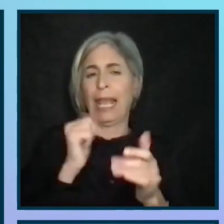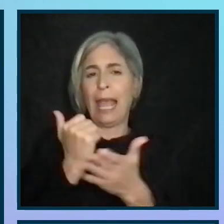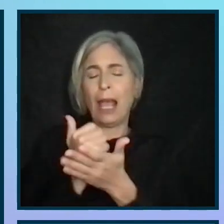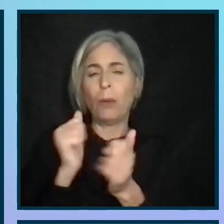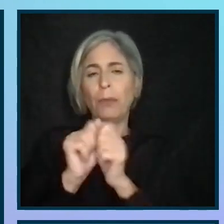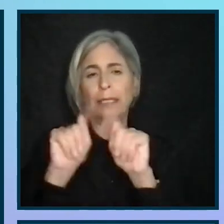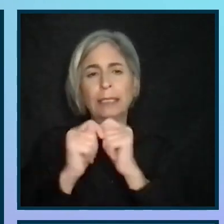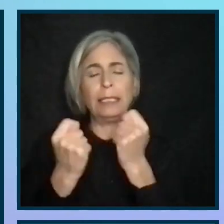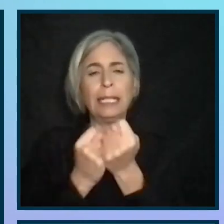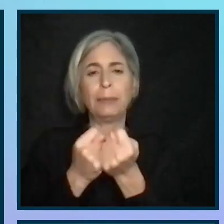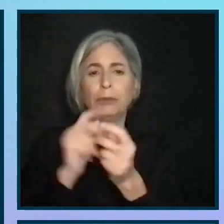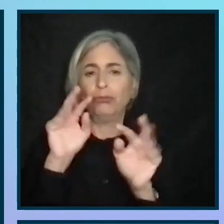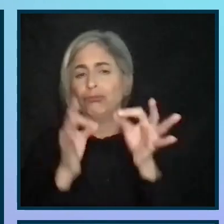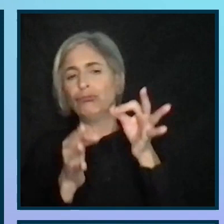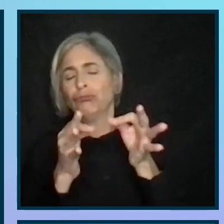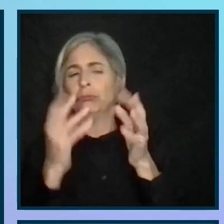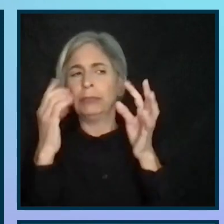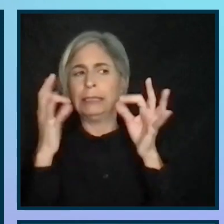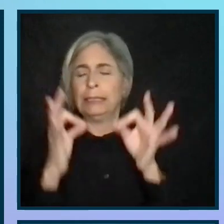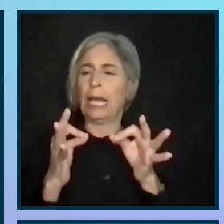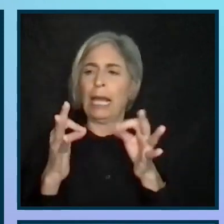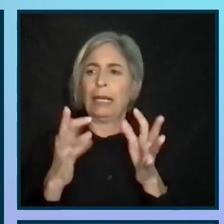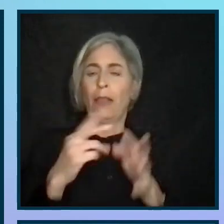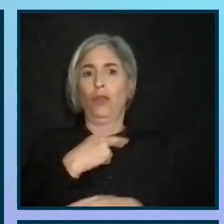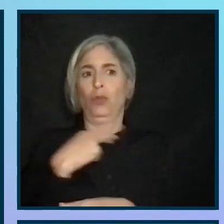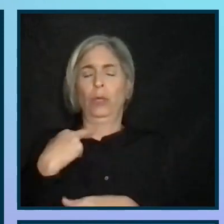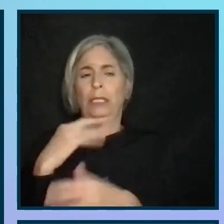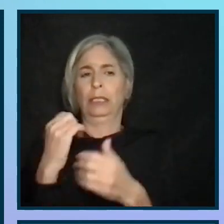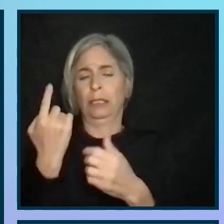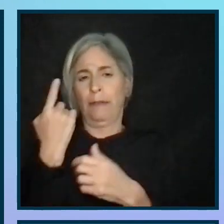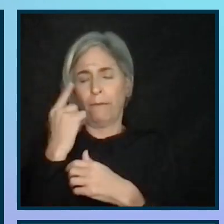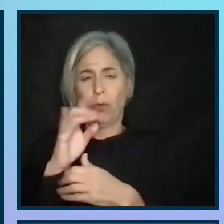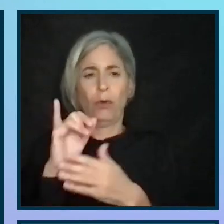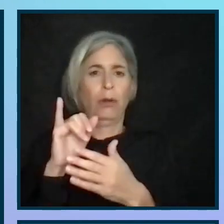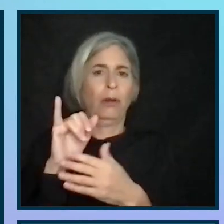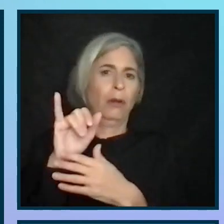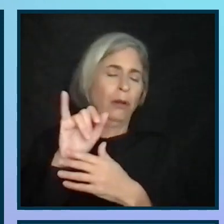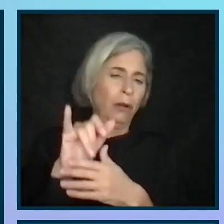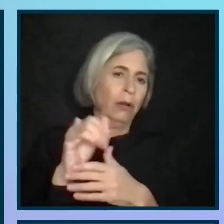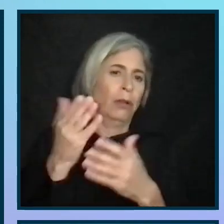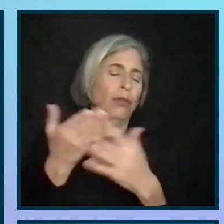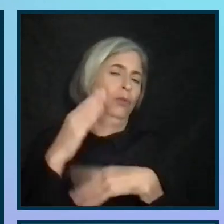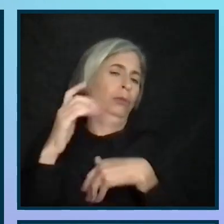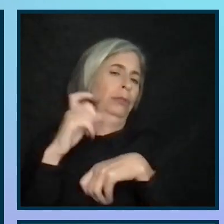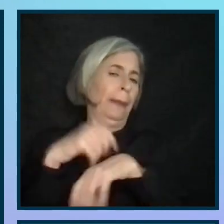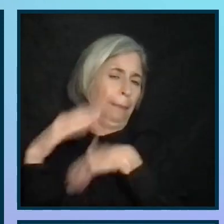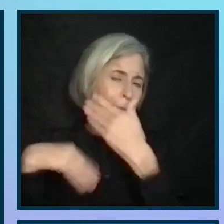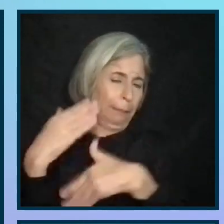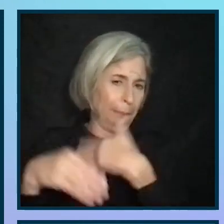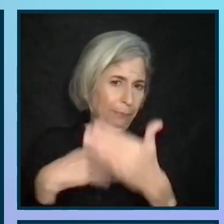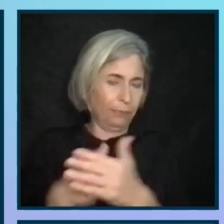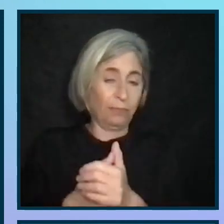to judge the accessibility risk over time. So this, if you do this,